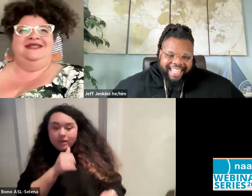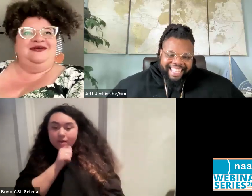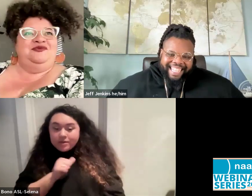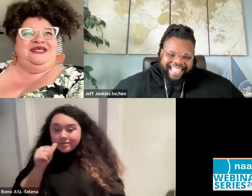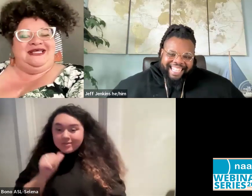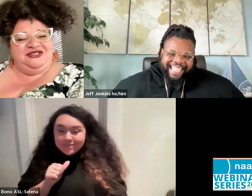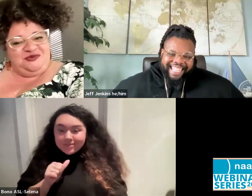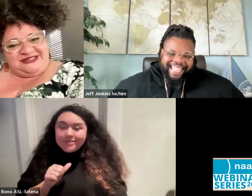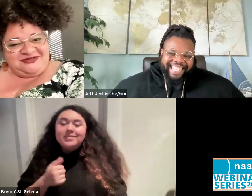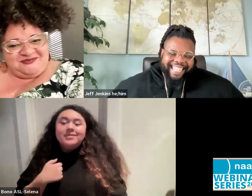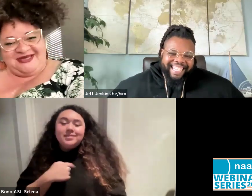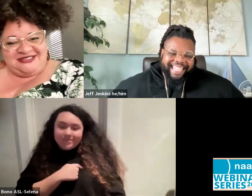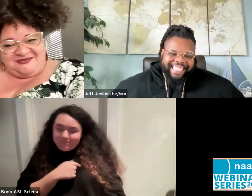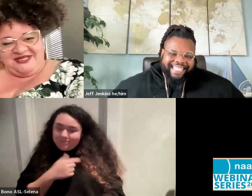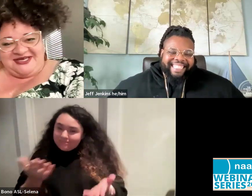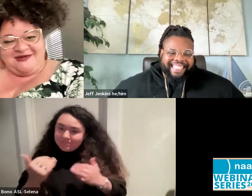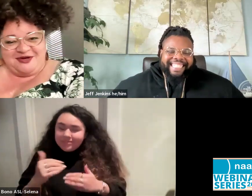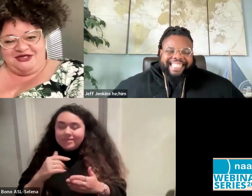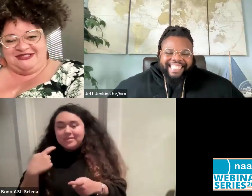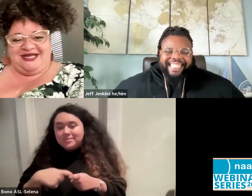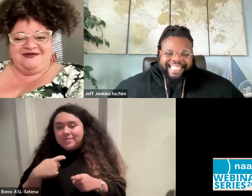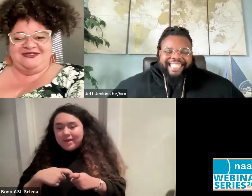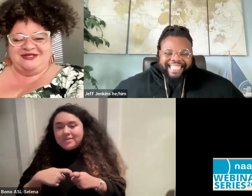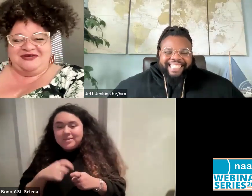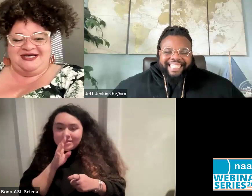then we can get you in some Spanish speaking neighborhoods in Arizona,